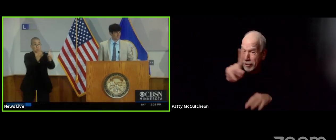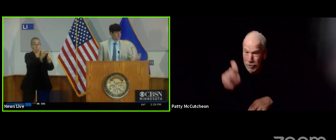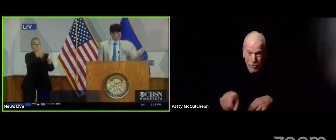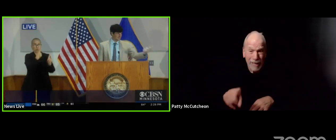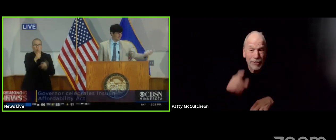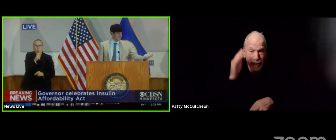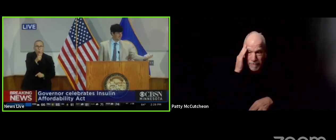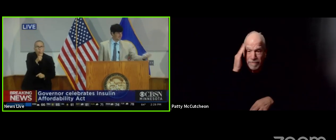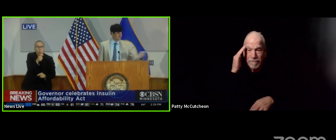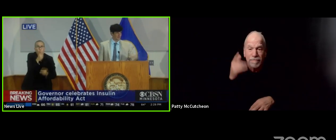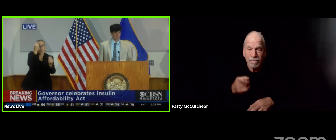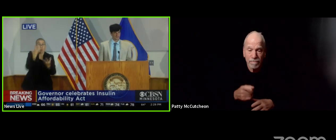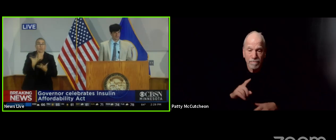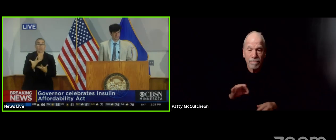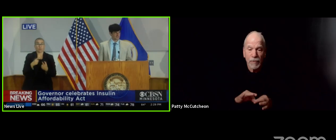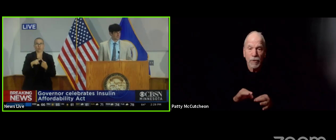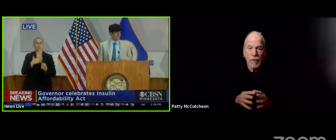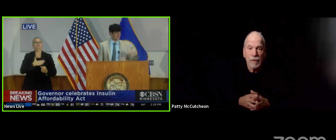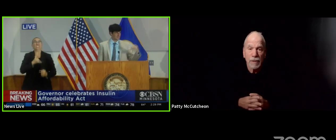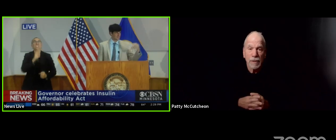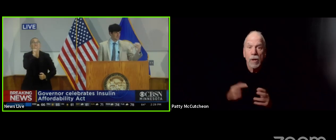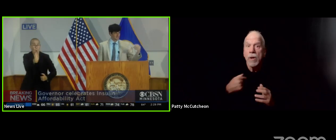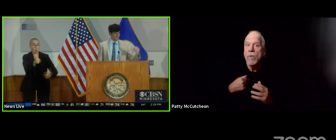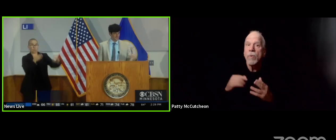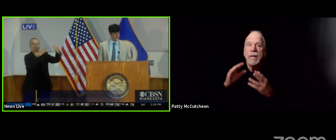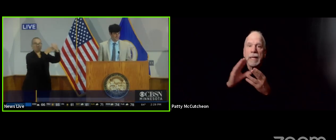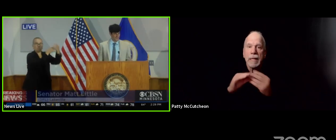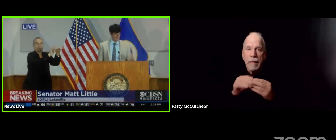WAS SAID IN A LOT OF OUR PRIVATE CONVERSATIONS AND IN OUR AD